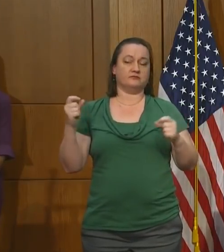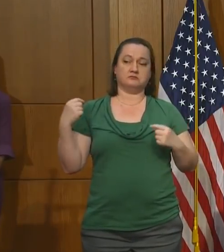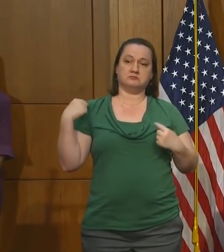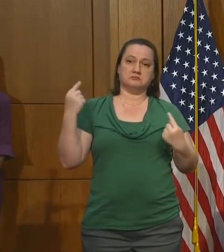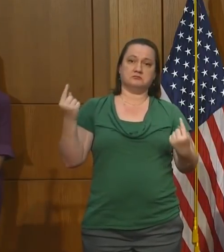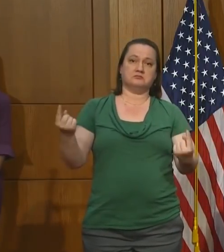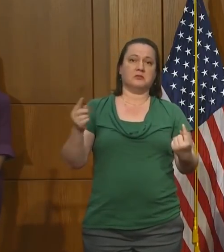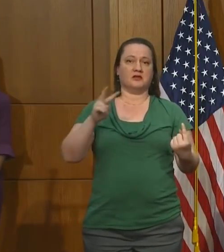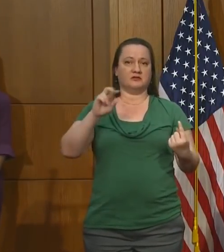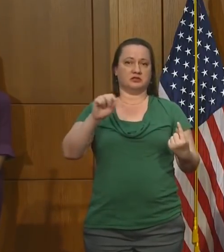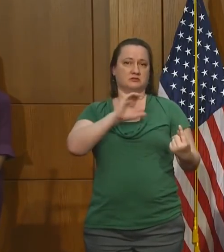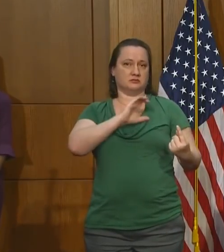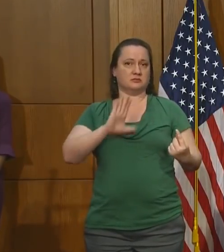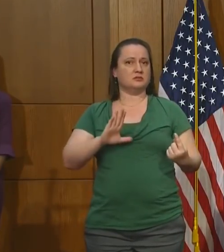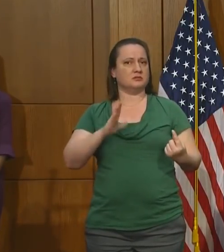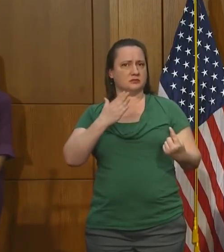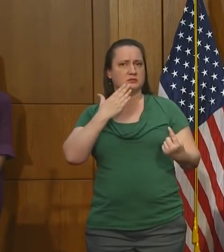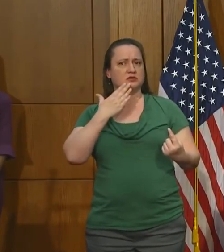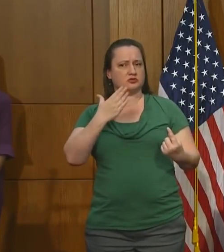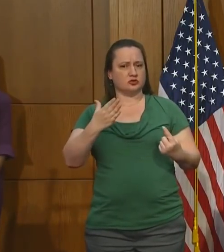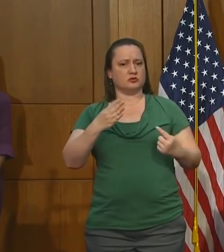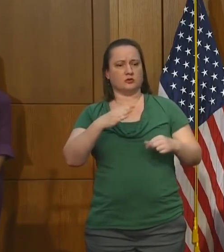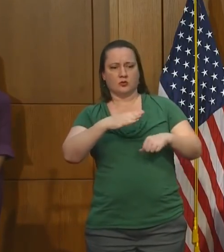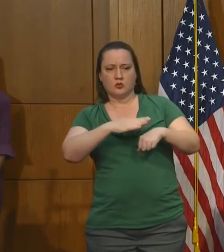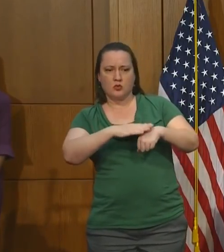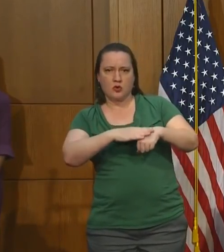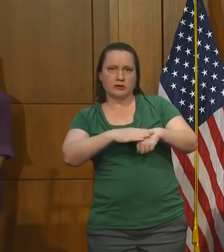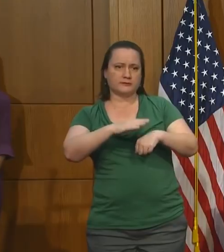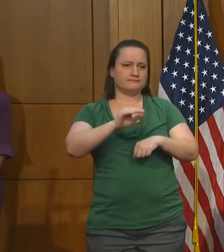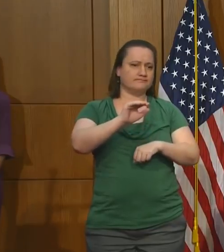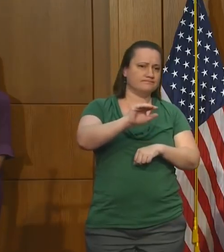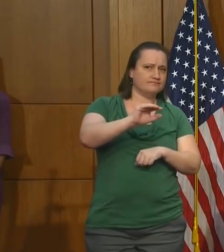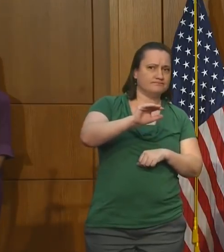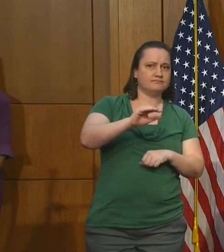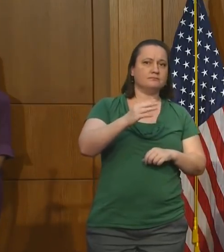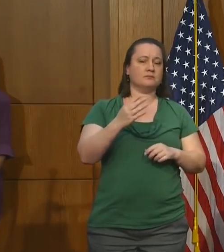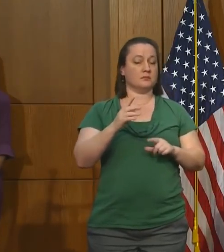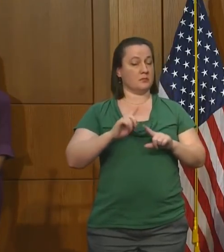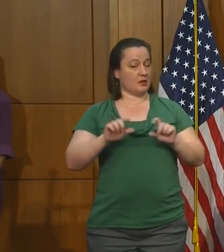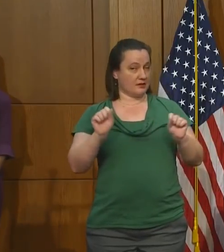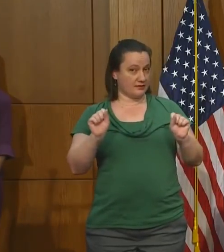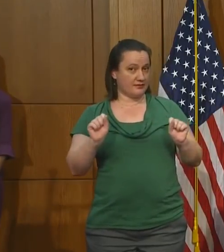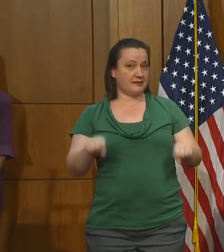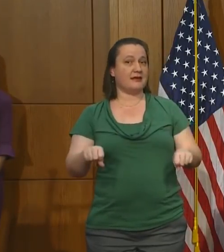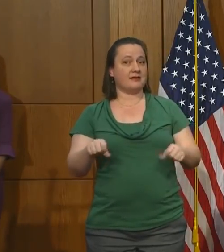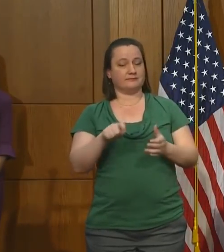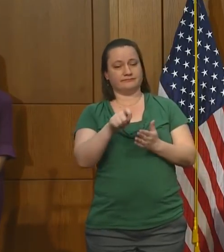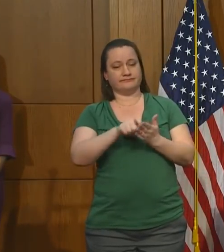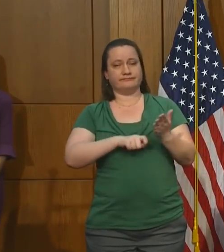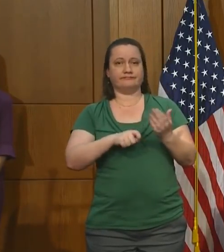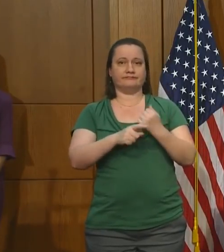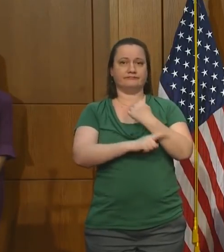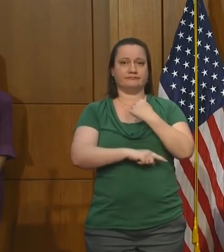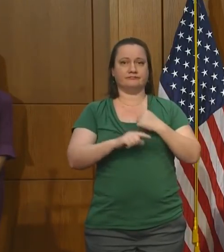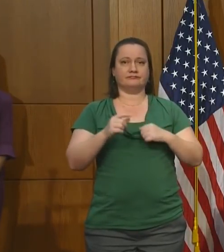TO PUNISH PEOPLE BUT WE ALSO HAVE TO KEEP PEOPLE SAFE AS WELL SO THEY I THINK THEY'VE BEEN VERY GOOD ABOUT. NOT GIVING PEOPLE WARNINGS